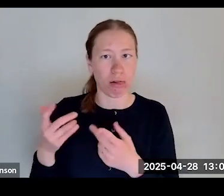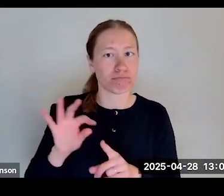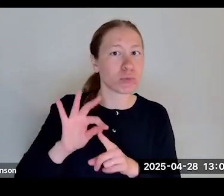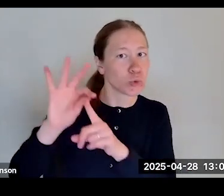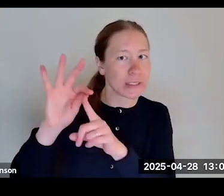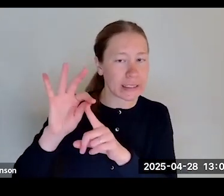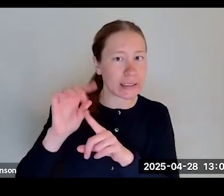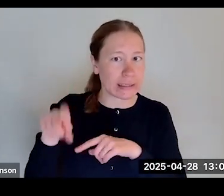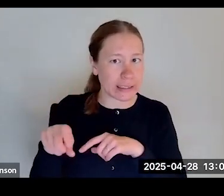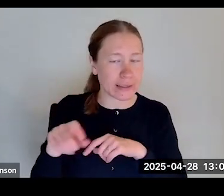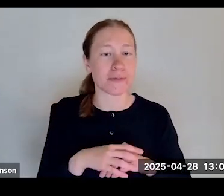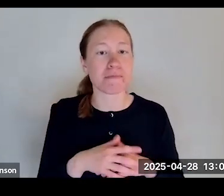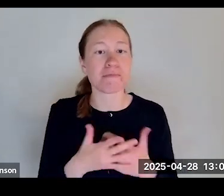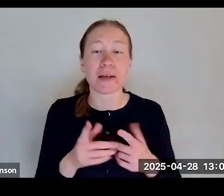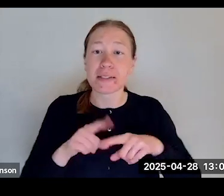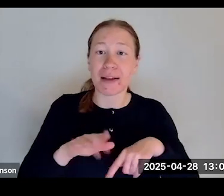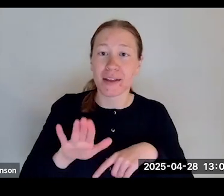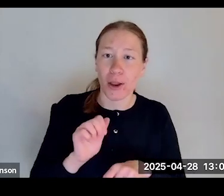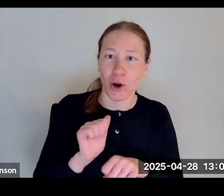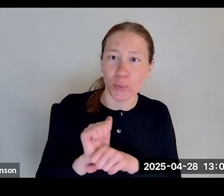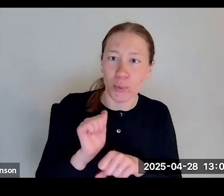such as their essential job functions and business operations.